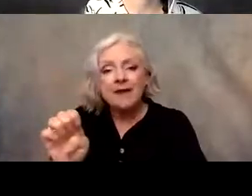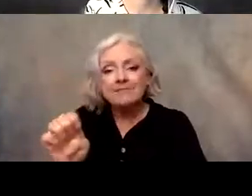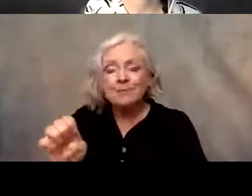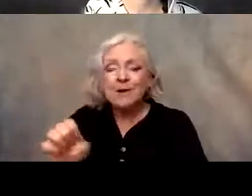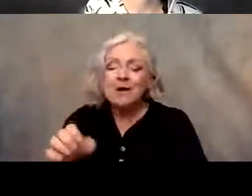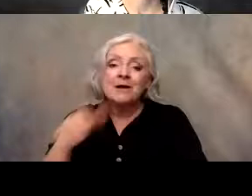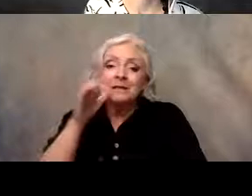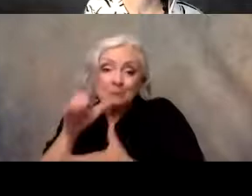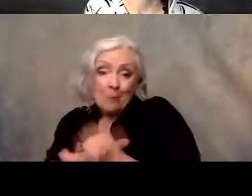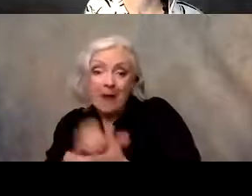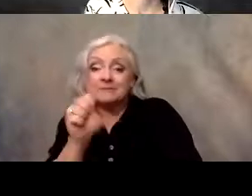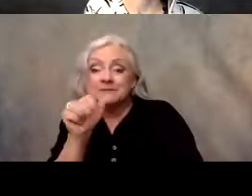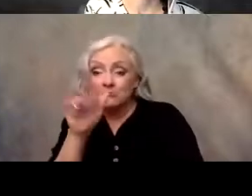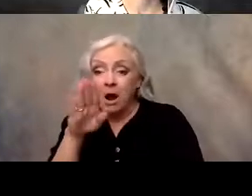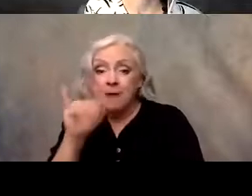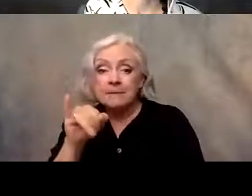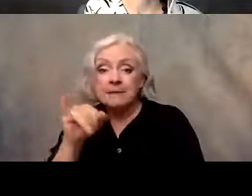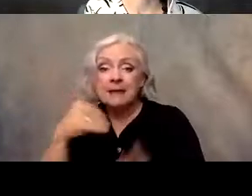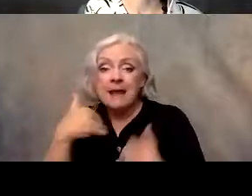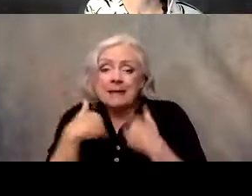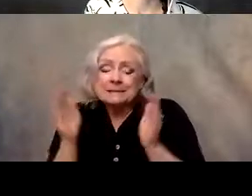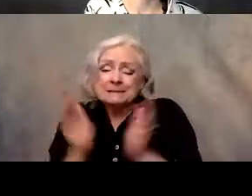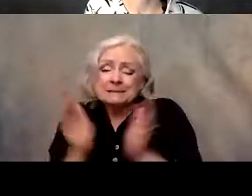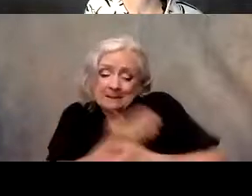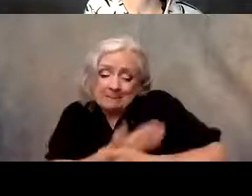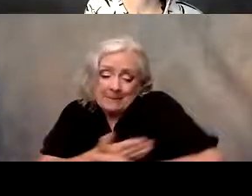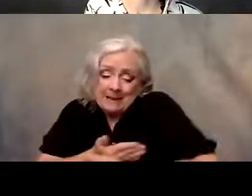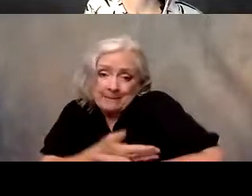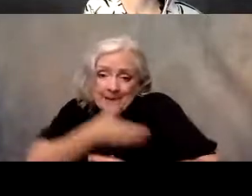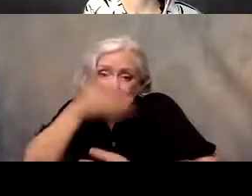"Circle of life." [Narrator] Smiling,